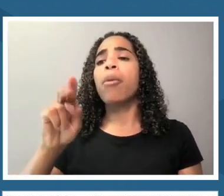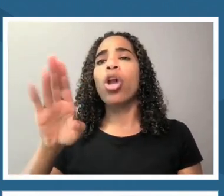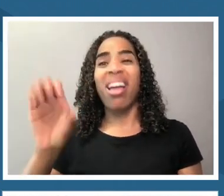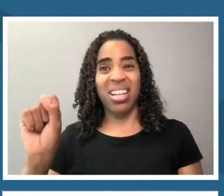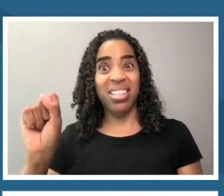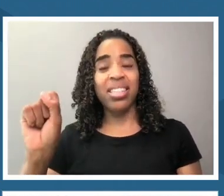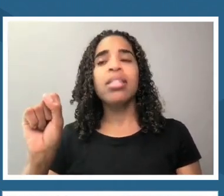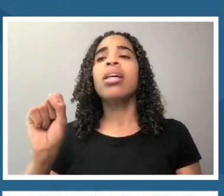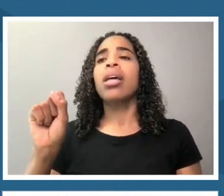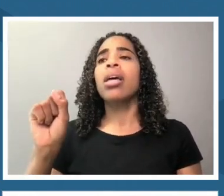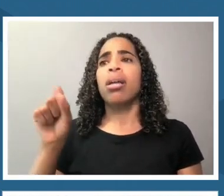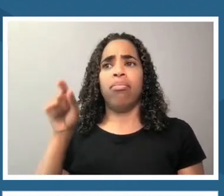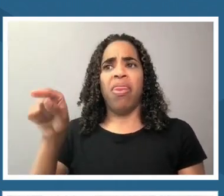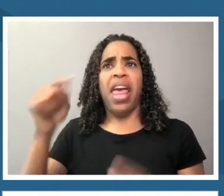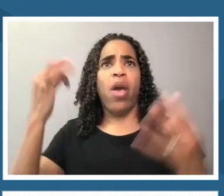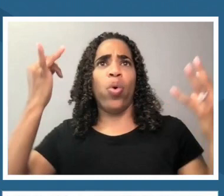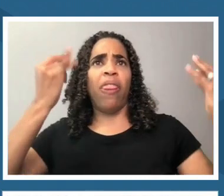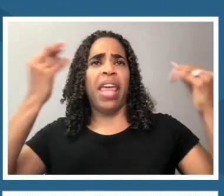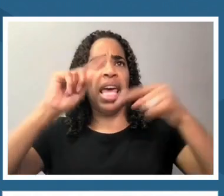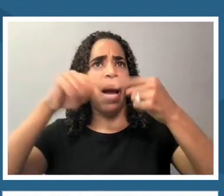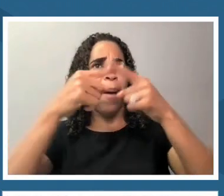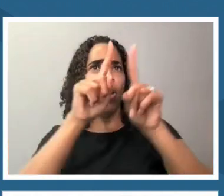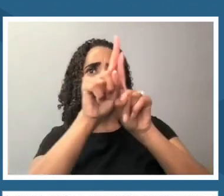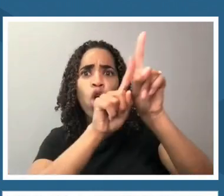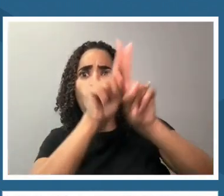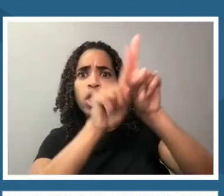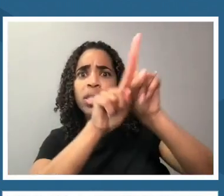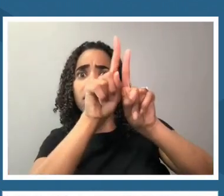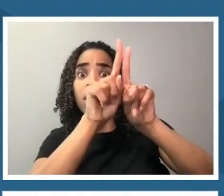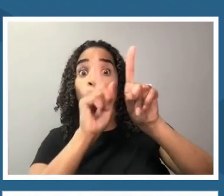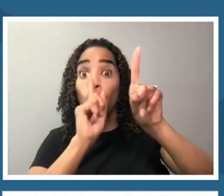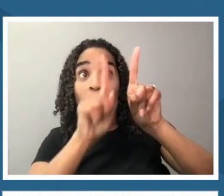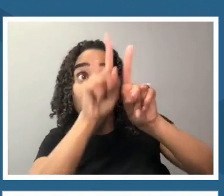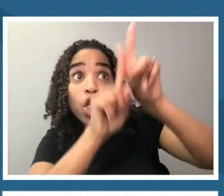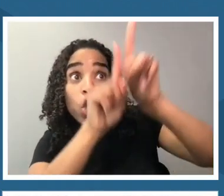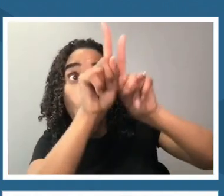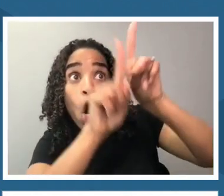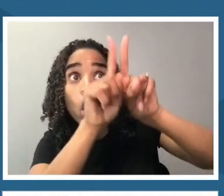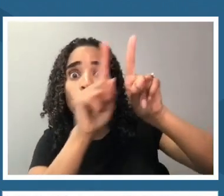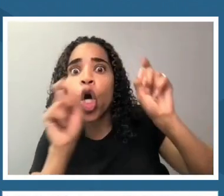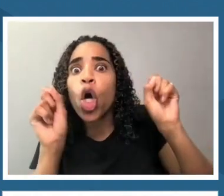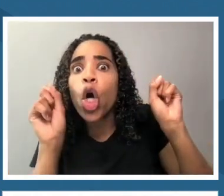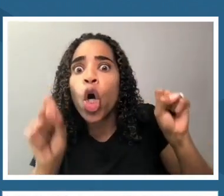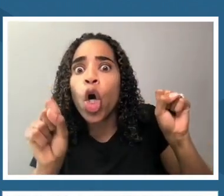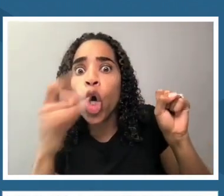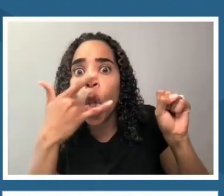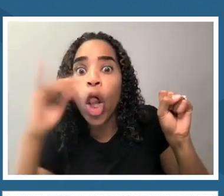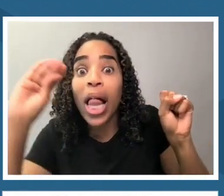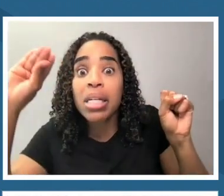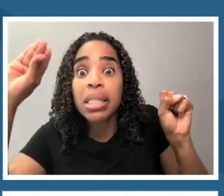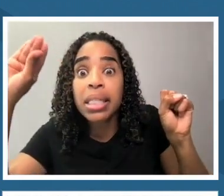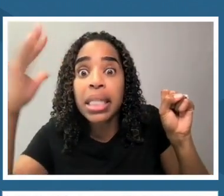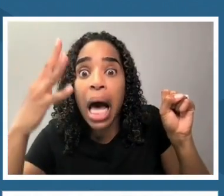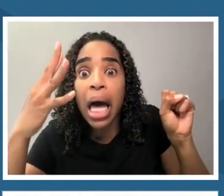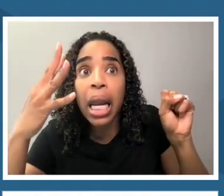all those stars could be other sons with worlds going around them and uh